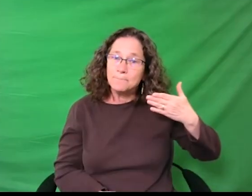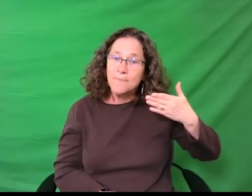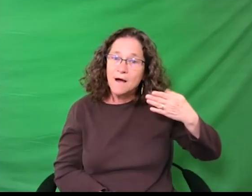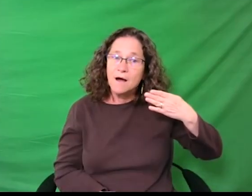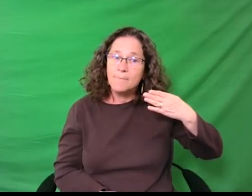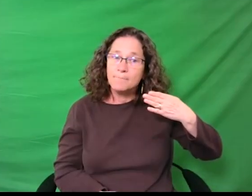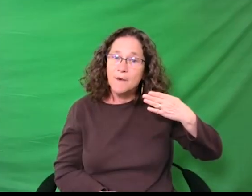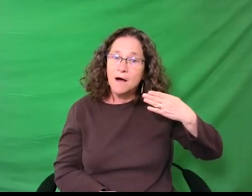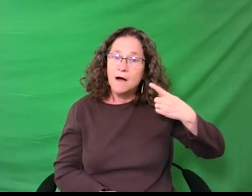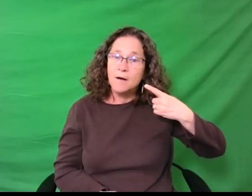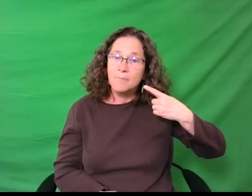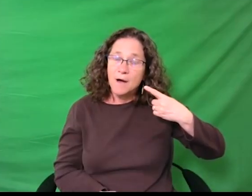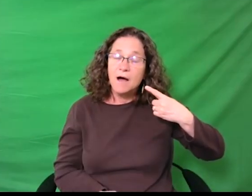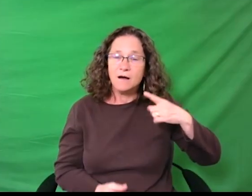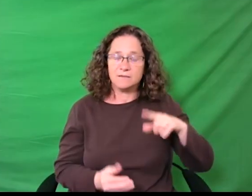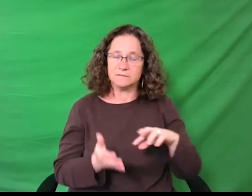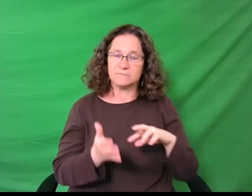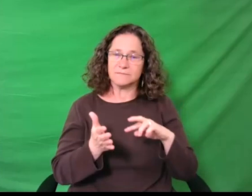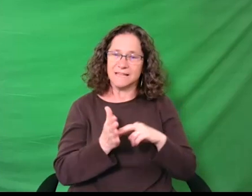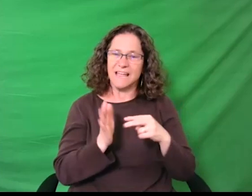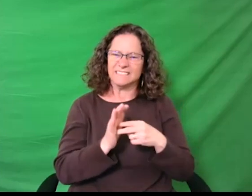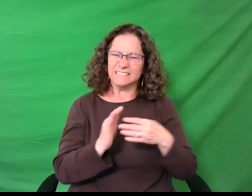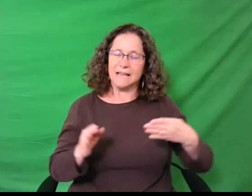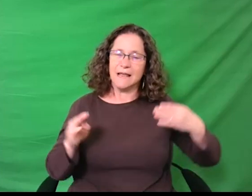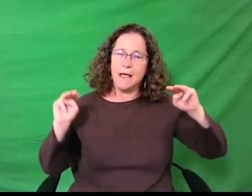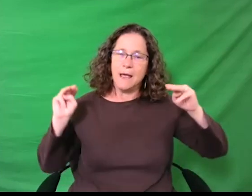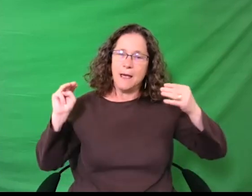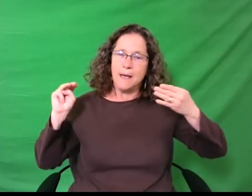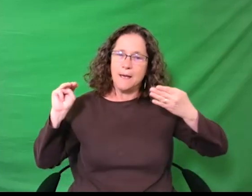pa, a student can distinguish which sound